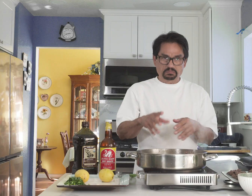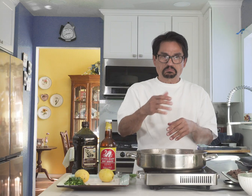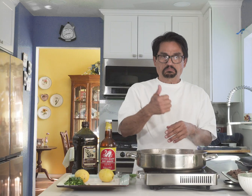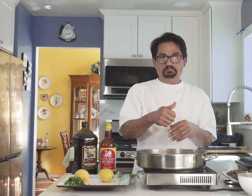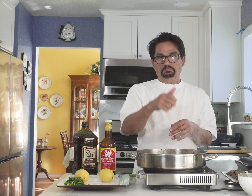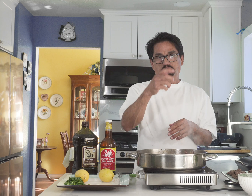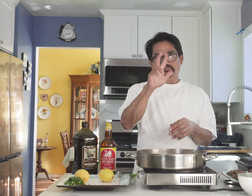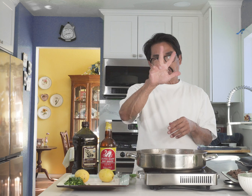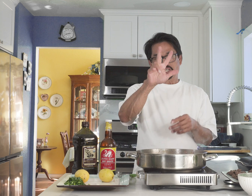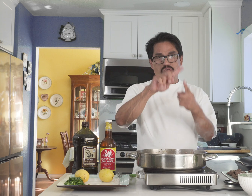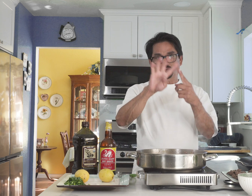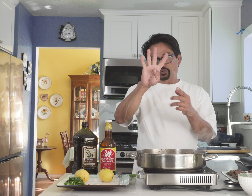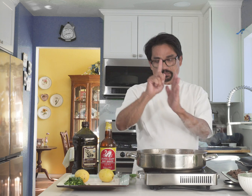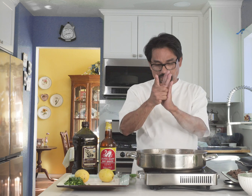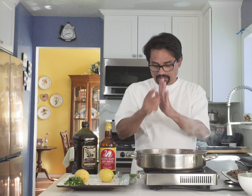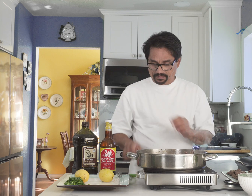Cook for about 3-4 minutes